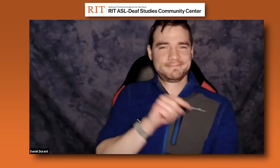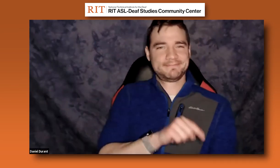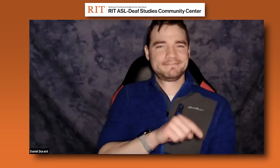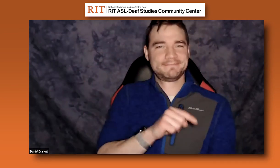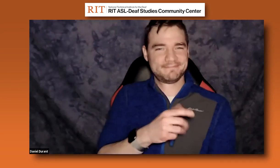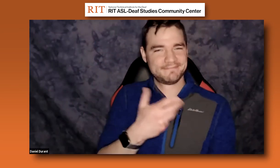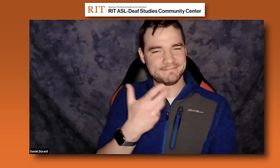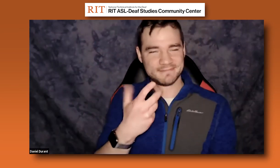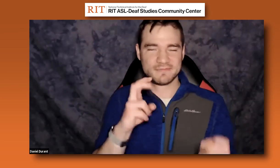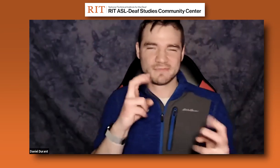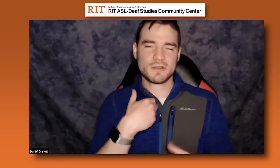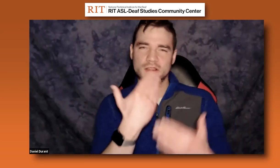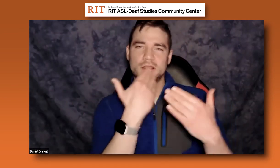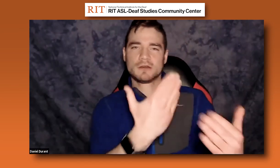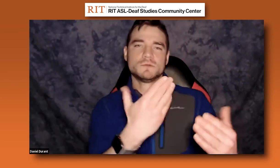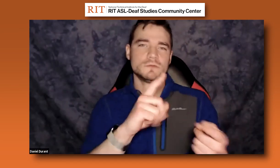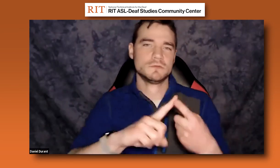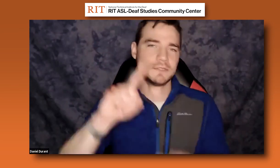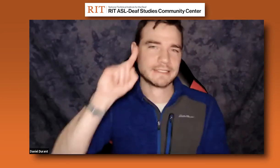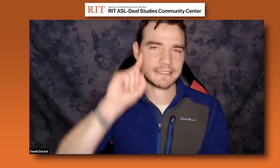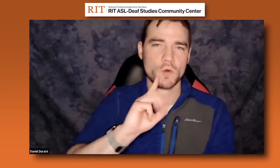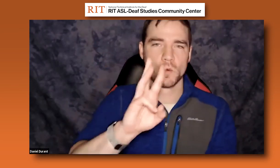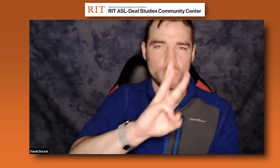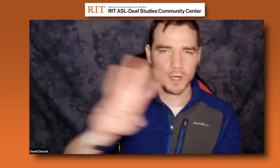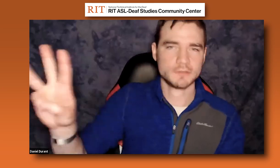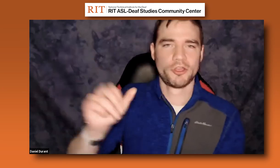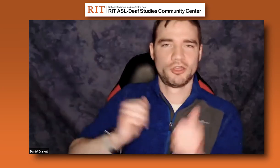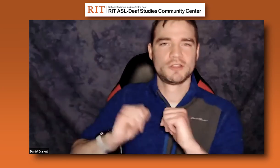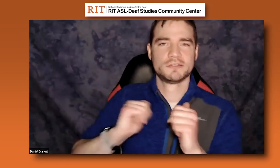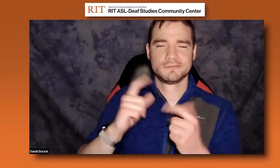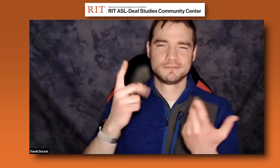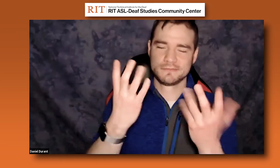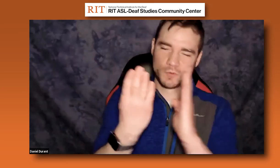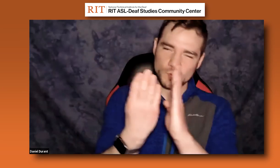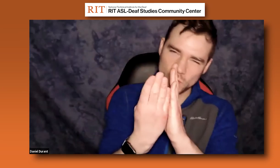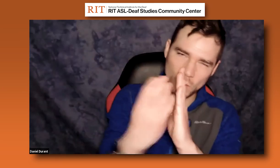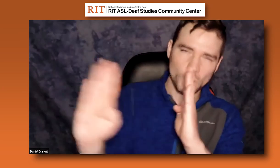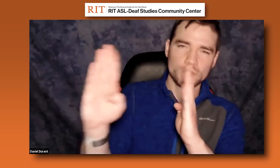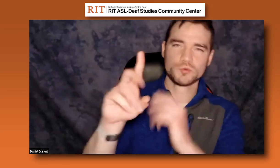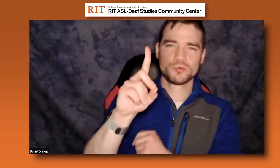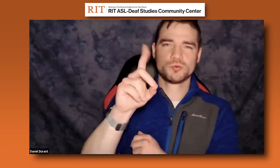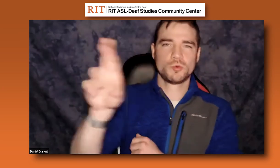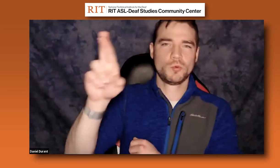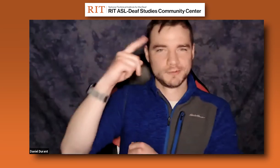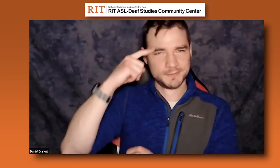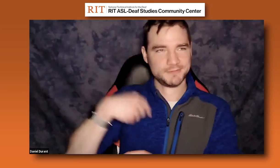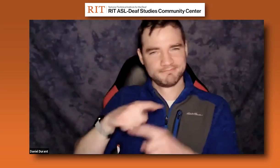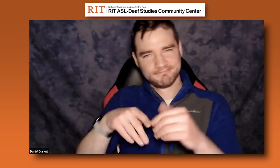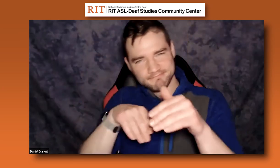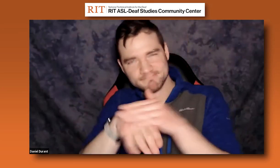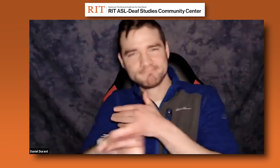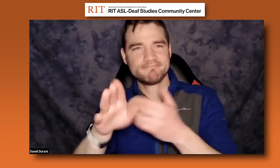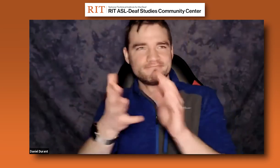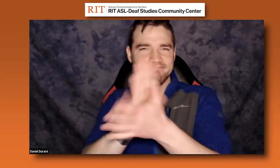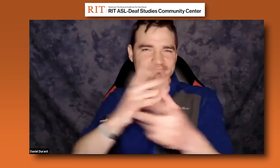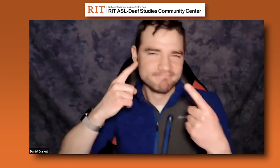which I was in recently. But I do want to thank Deaf West Theatre because they truly opened the door for me